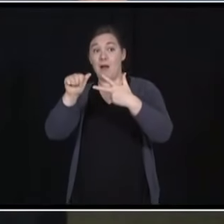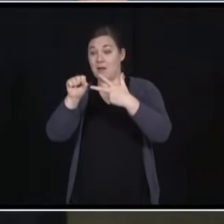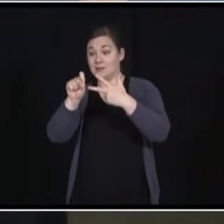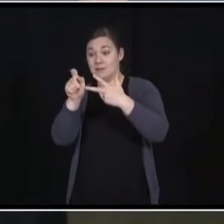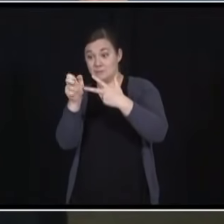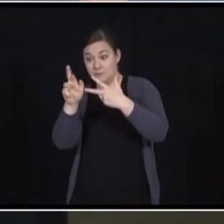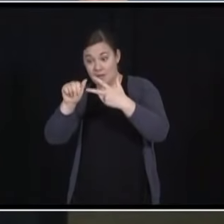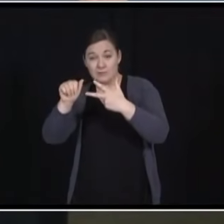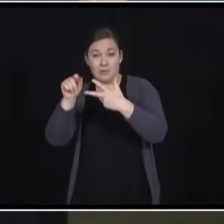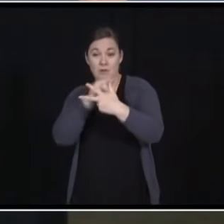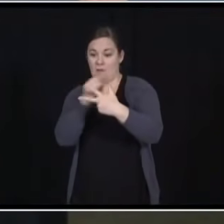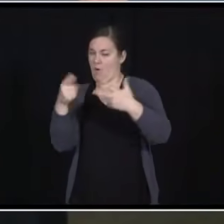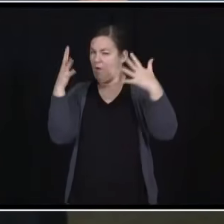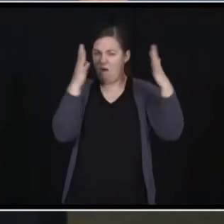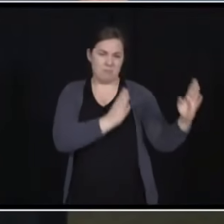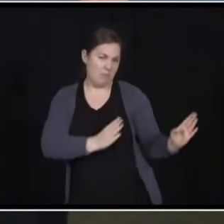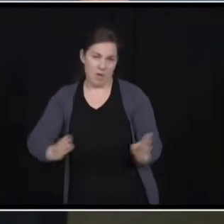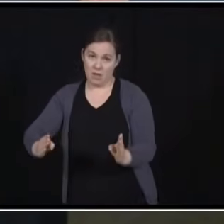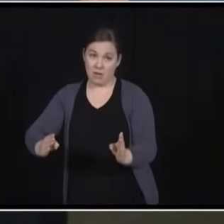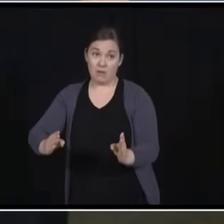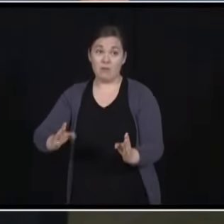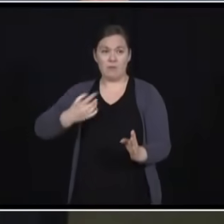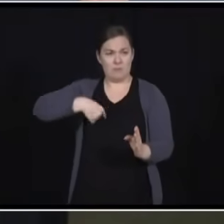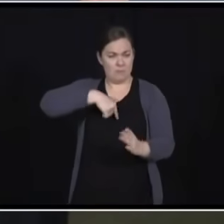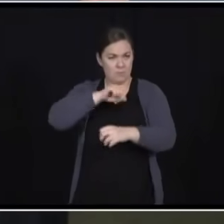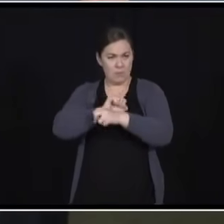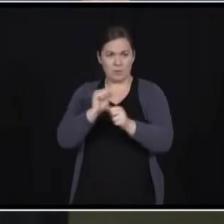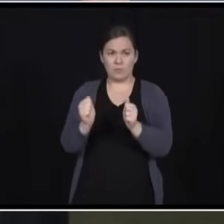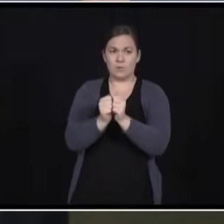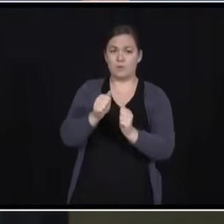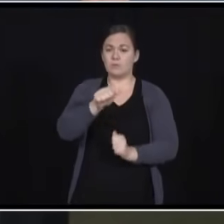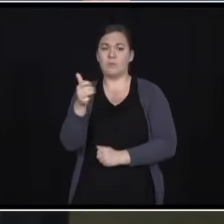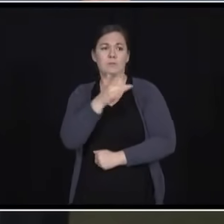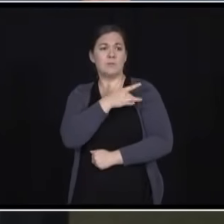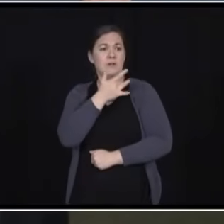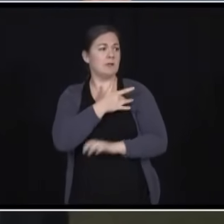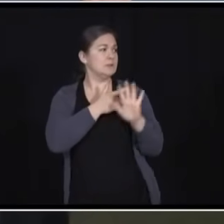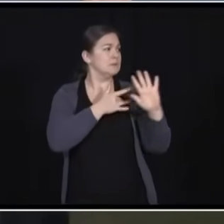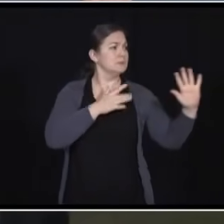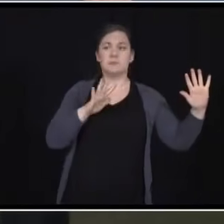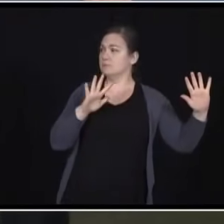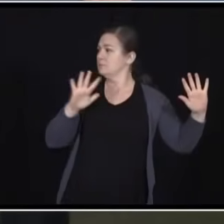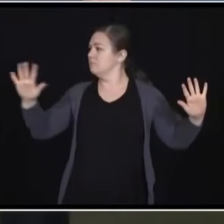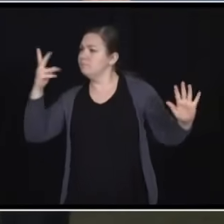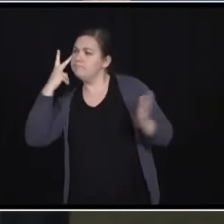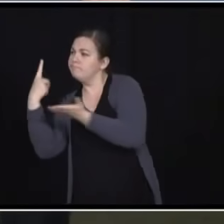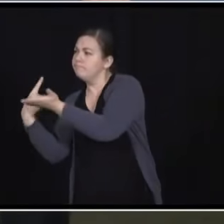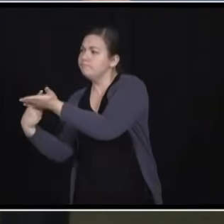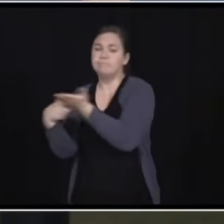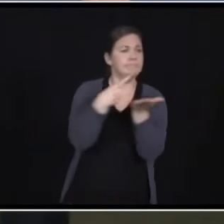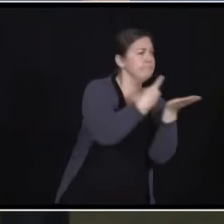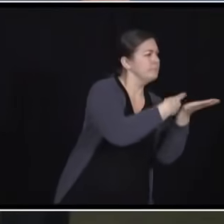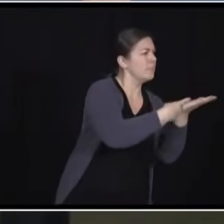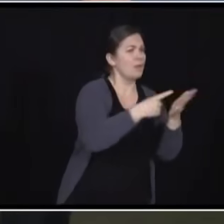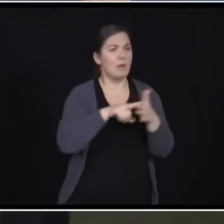well underway. We have been working with local public health units and other provincial partners about priority populations and the